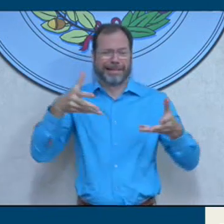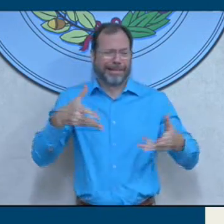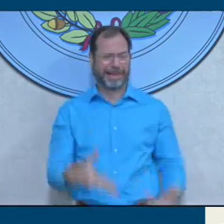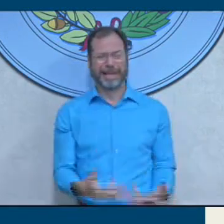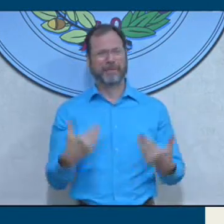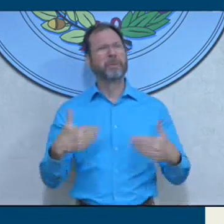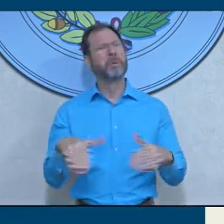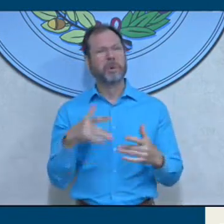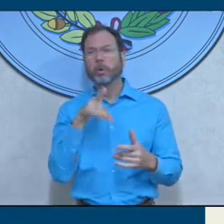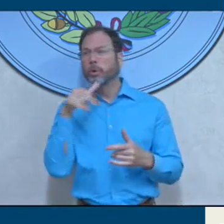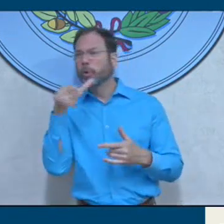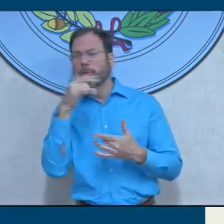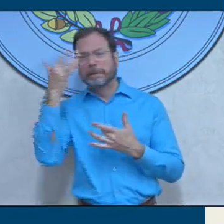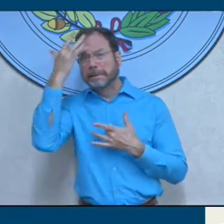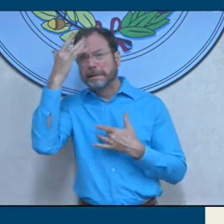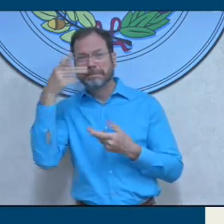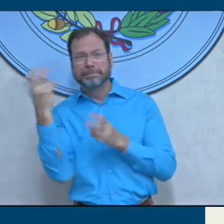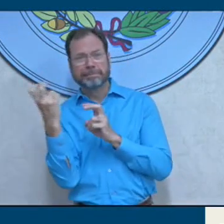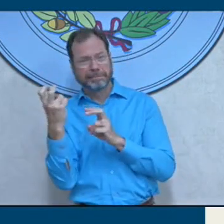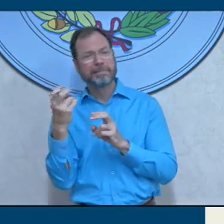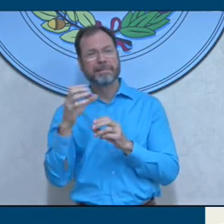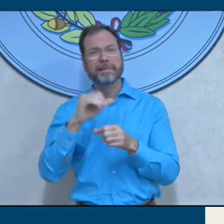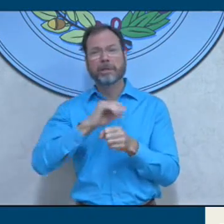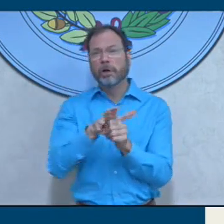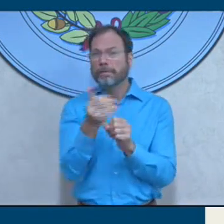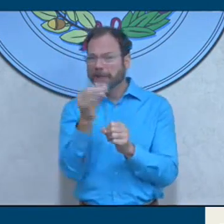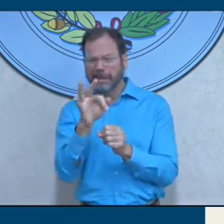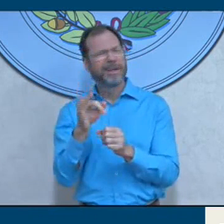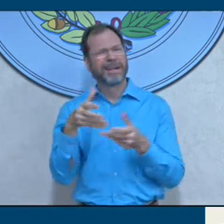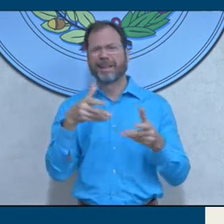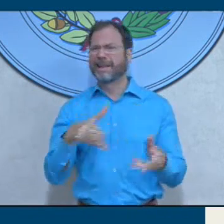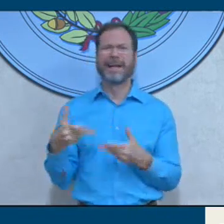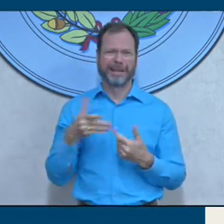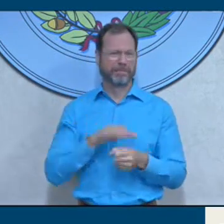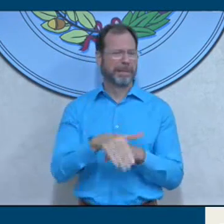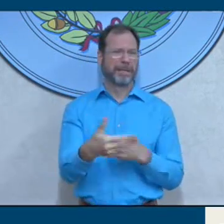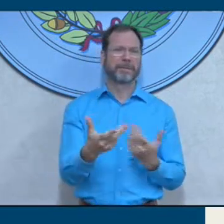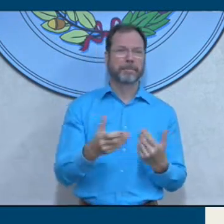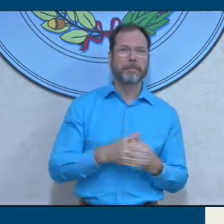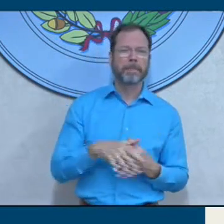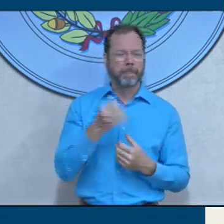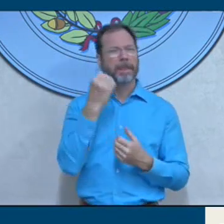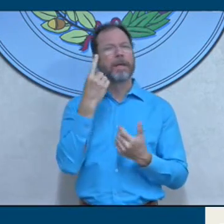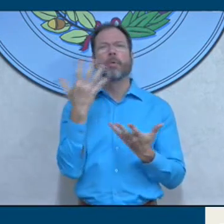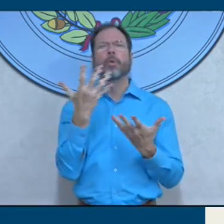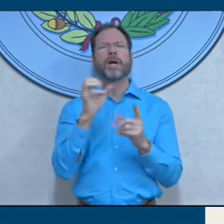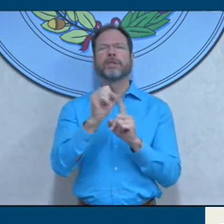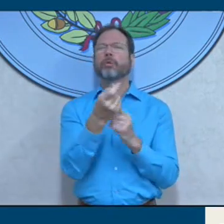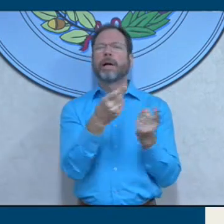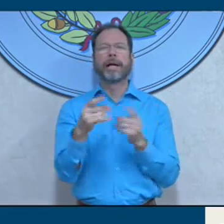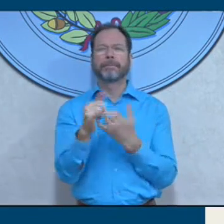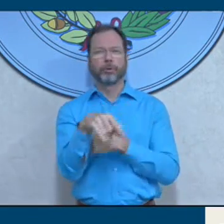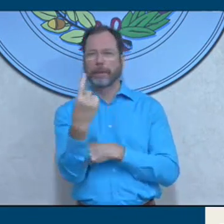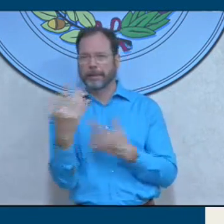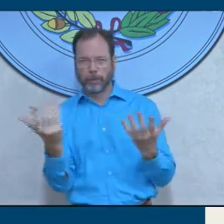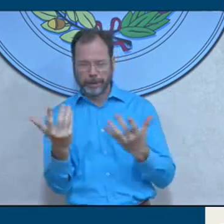TEXANS KNOW ABOUT THE ABUNDANT HOSPITAL CAPACITY THAT EXISTS TO TREAT TEXANS WHO A TEST